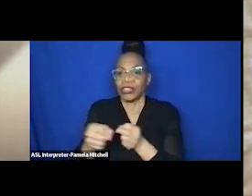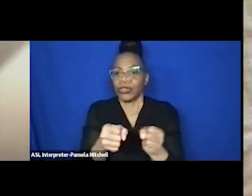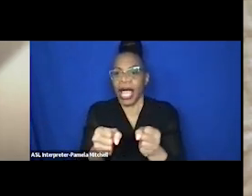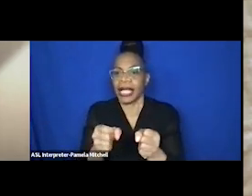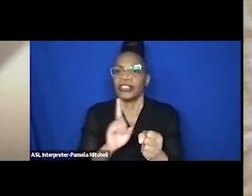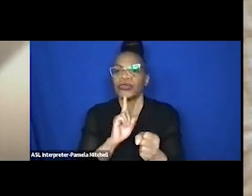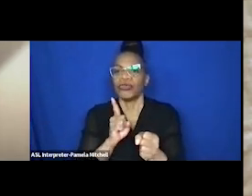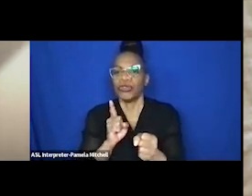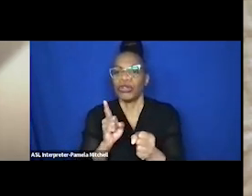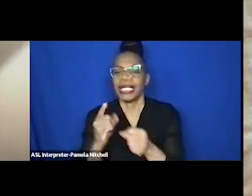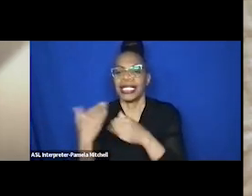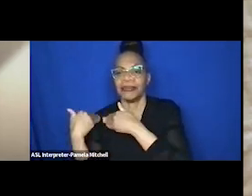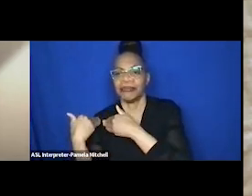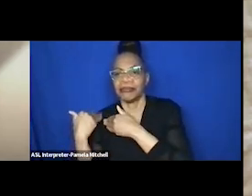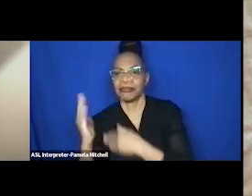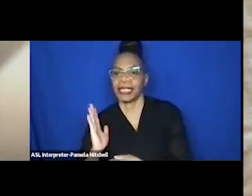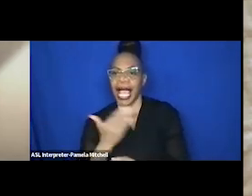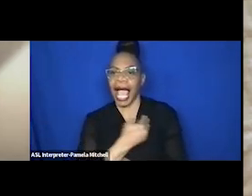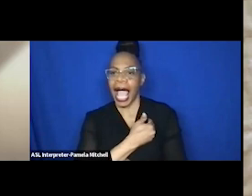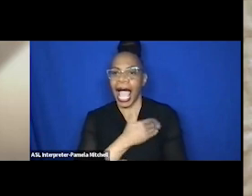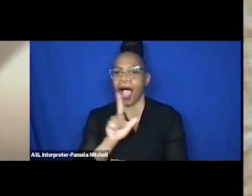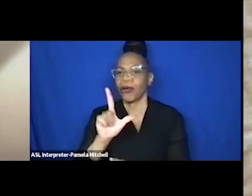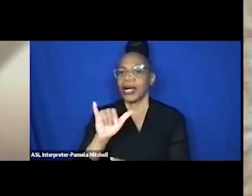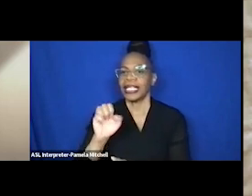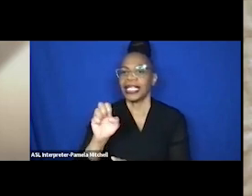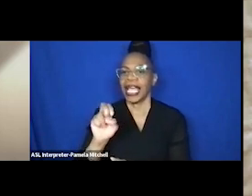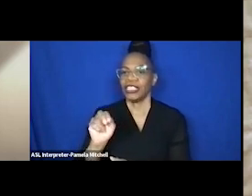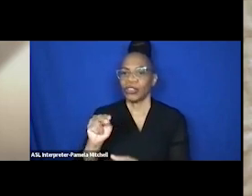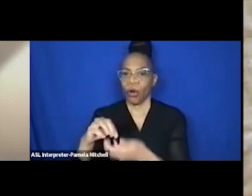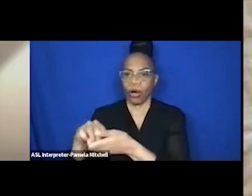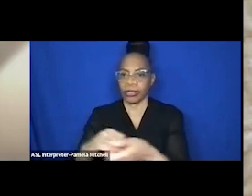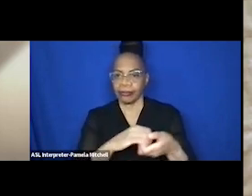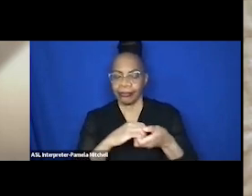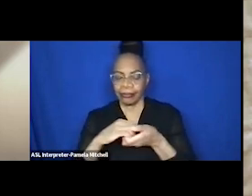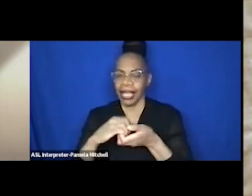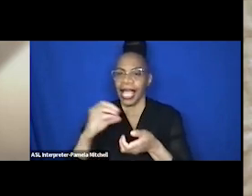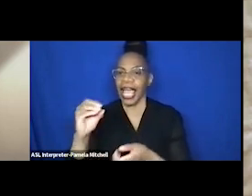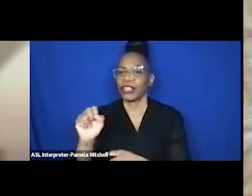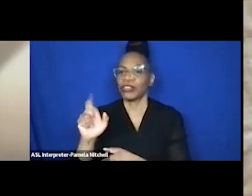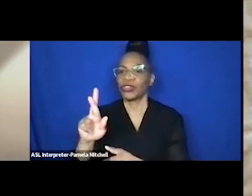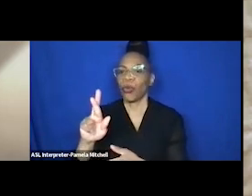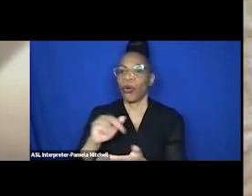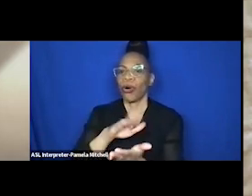on our liaison with the SOAR TA center to support all of this work.